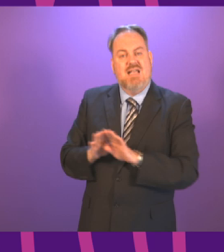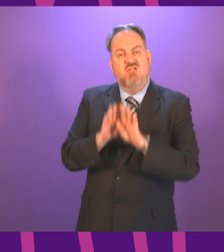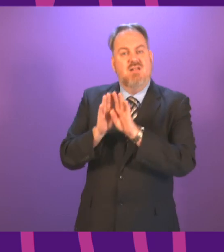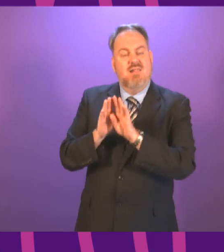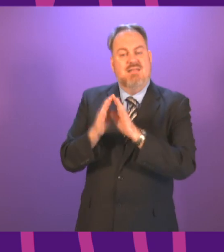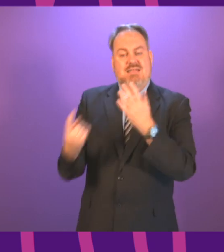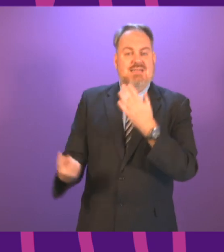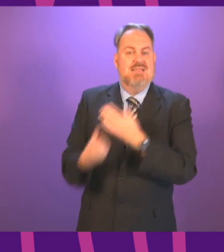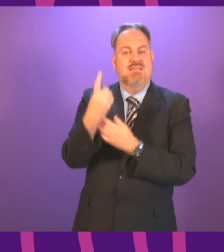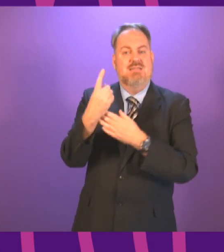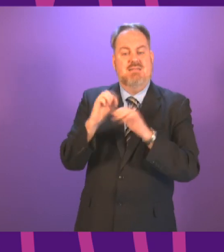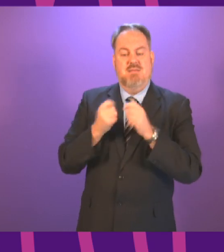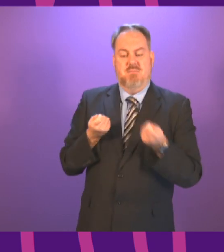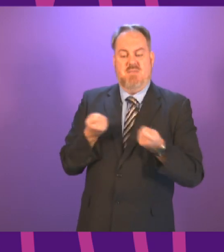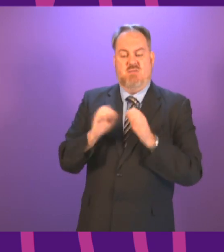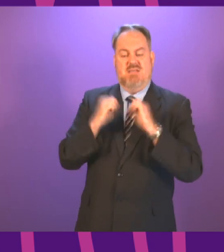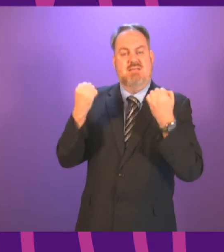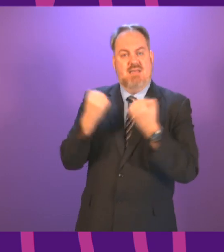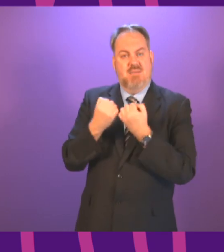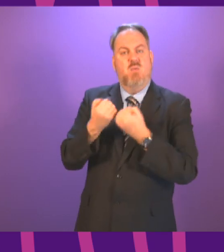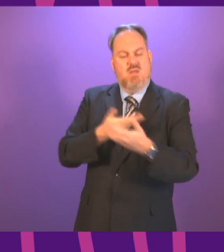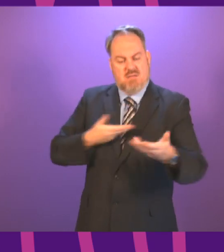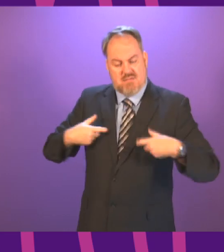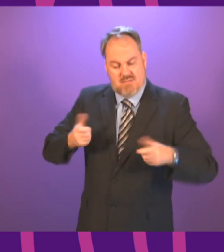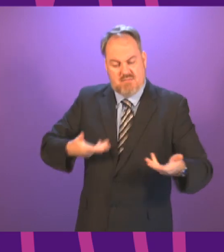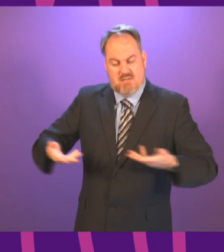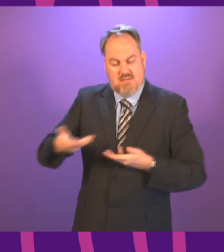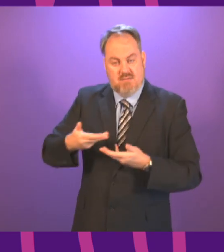incident management team and directly in advance of future allocations of levels.